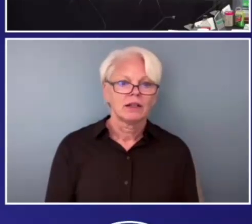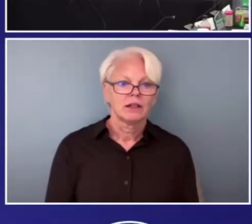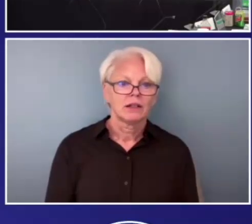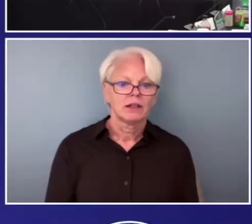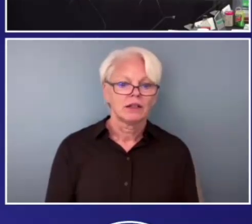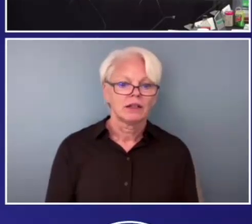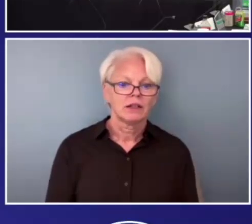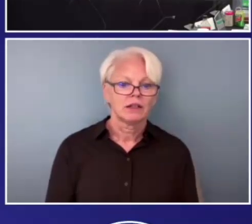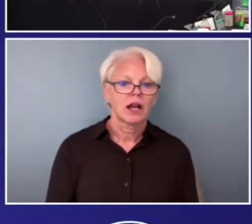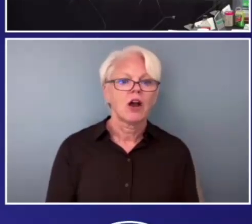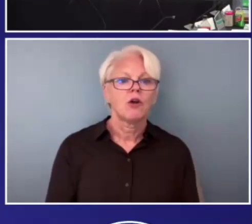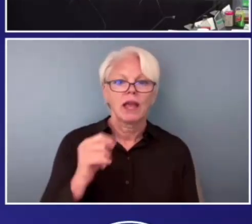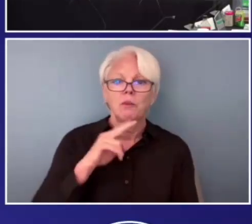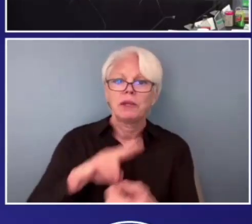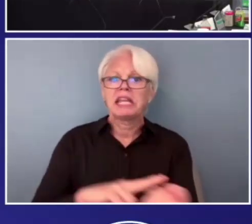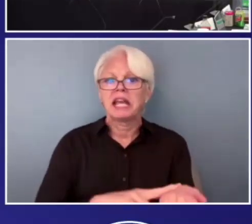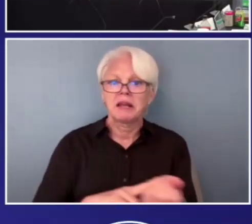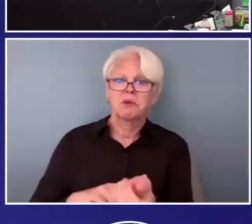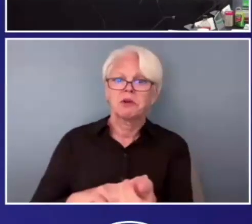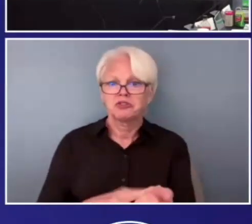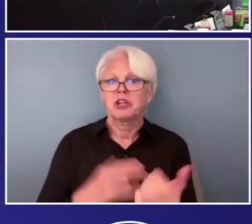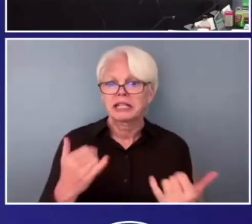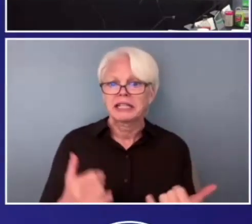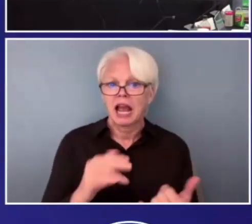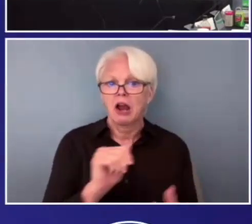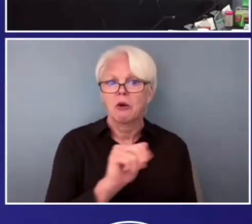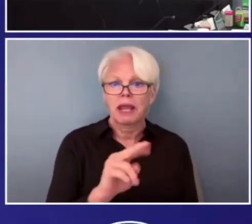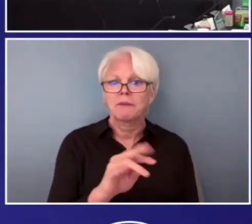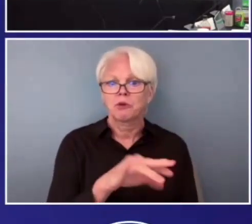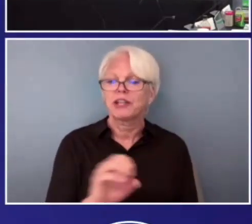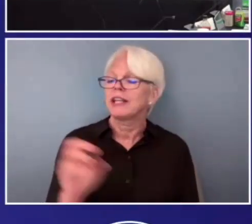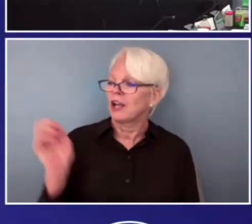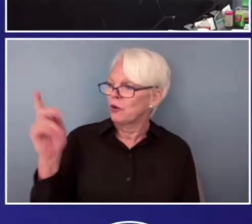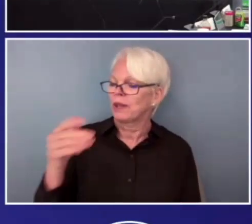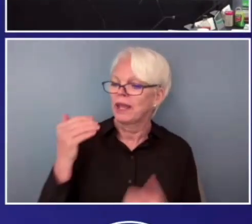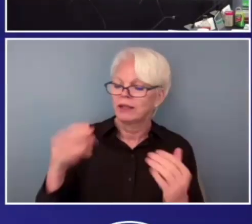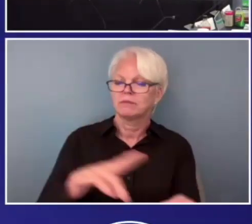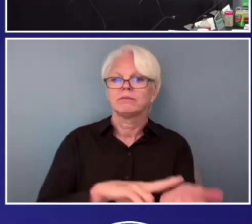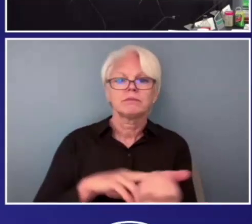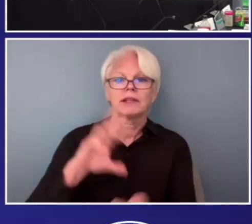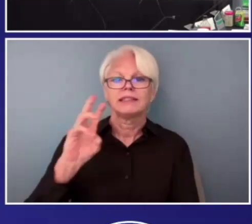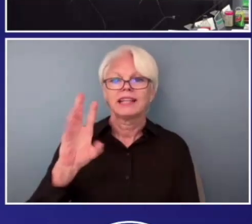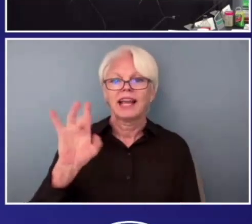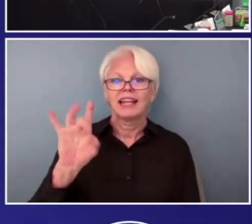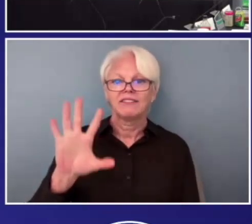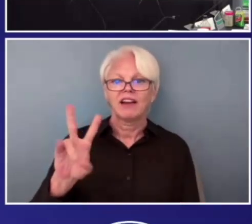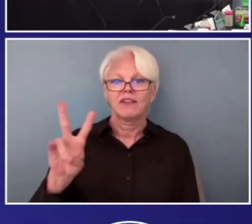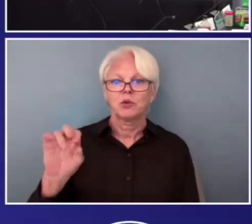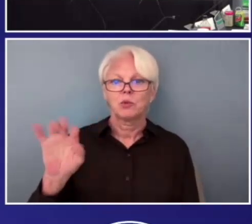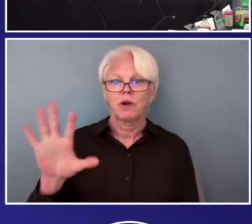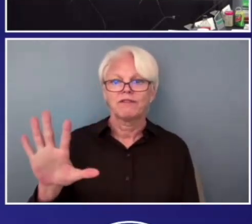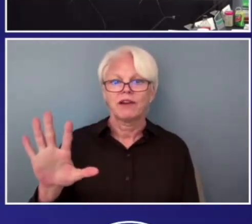pulse check at this point. Okay. If we could do a pulse check on 685.205, forbearance.